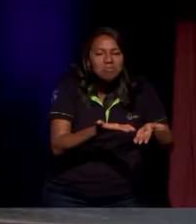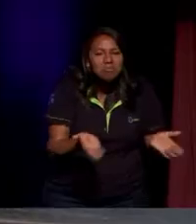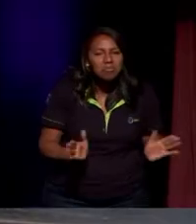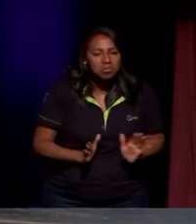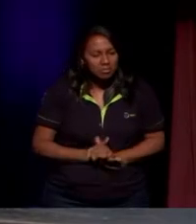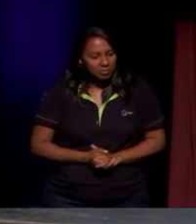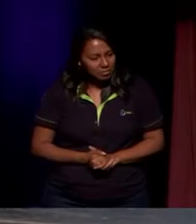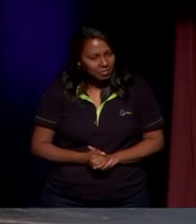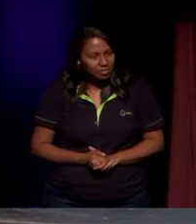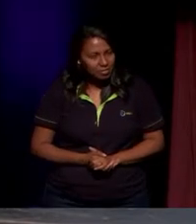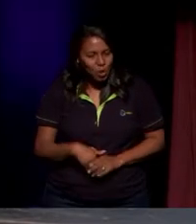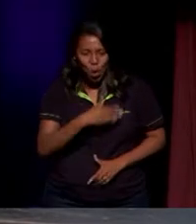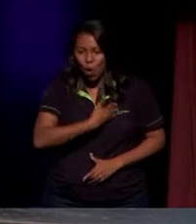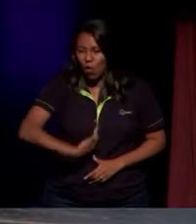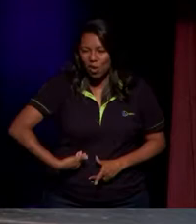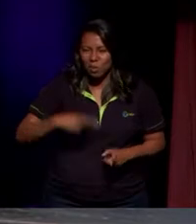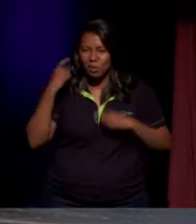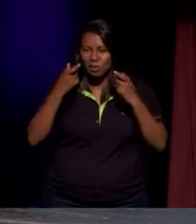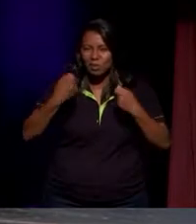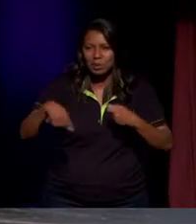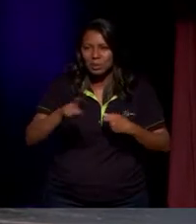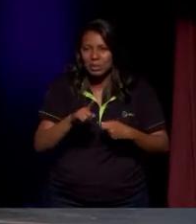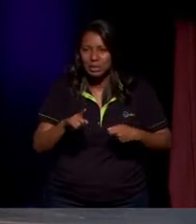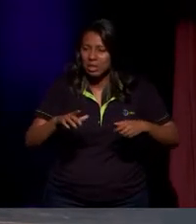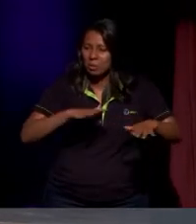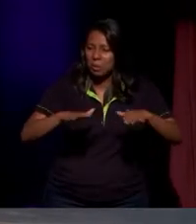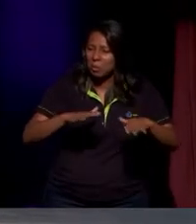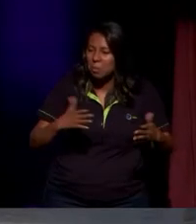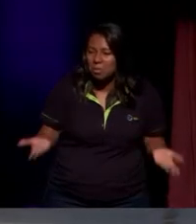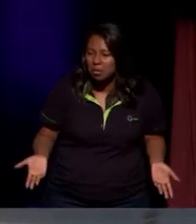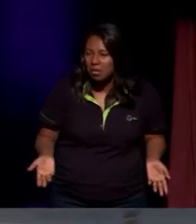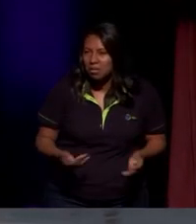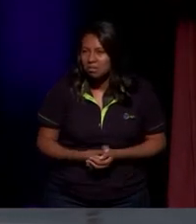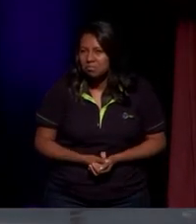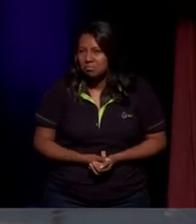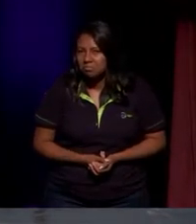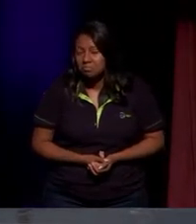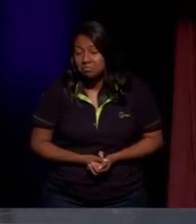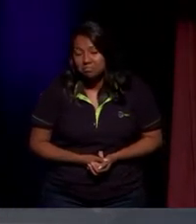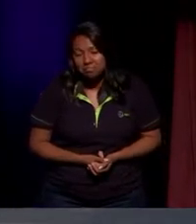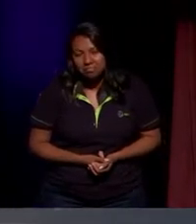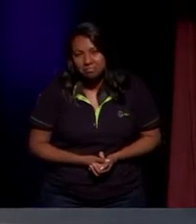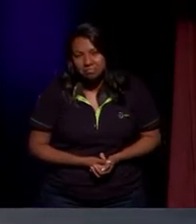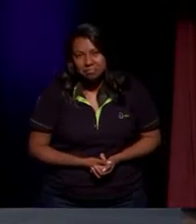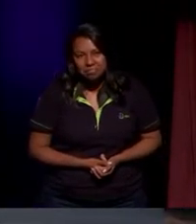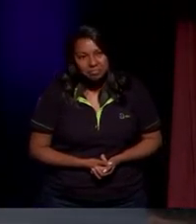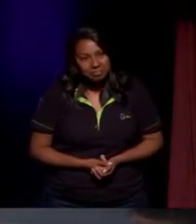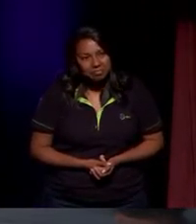in criminalizing the movements, it still happens…